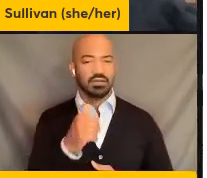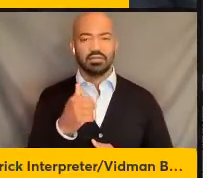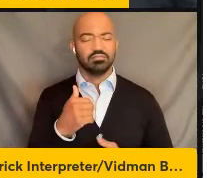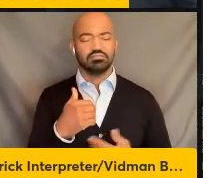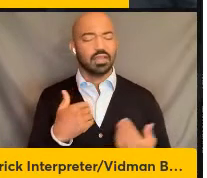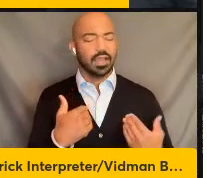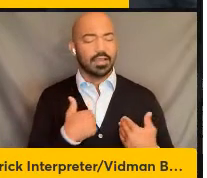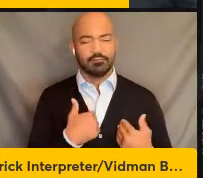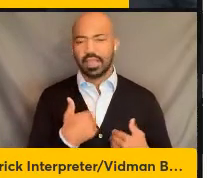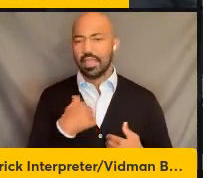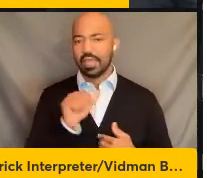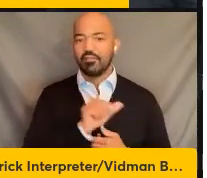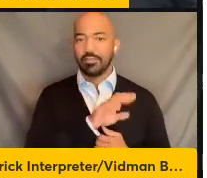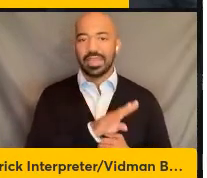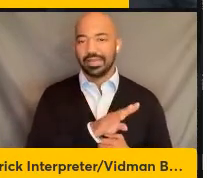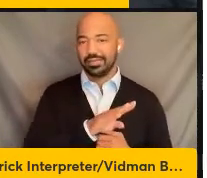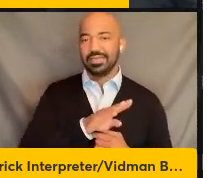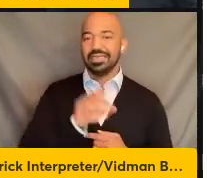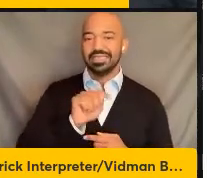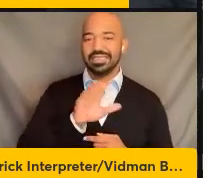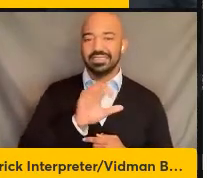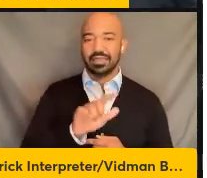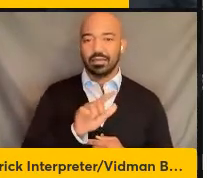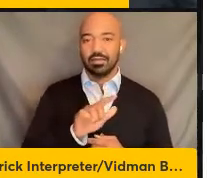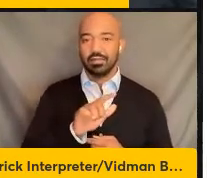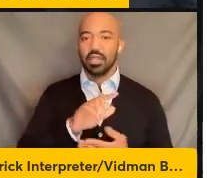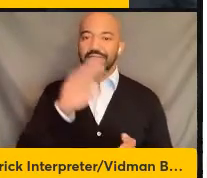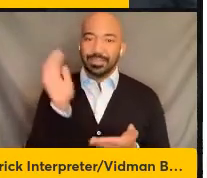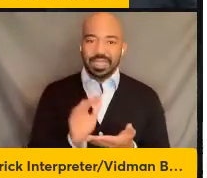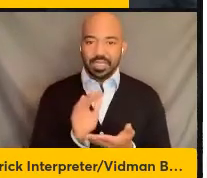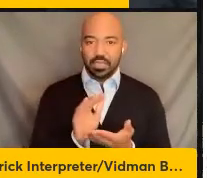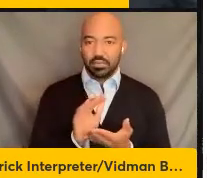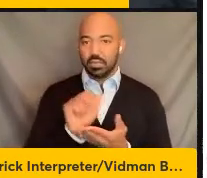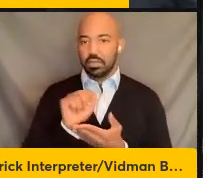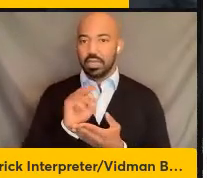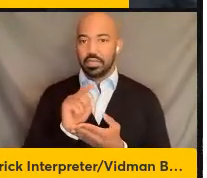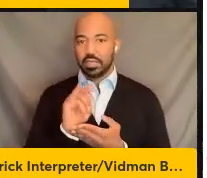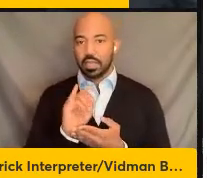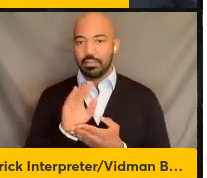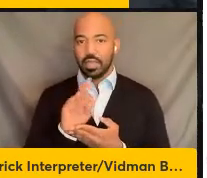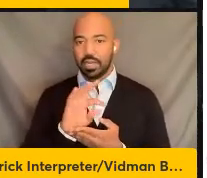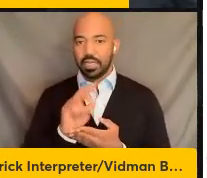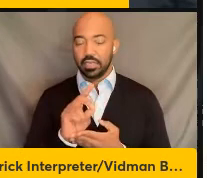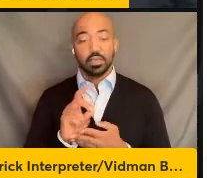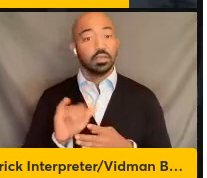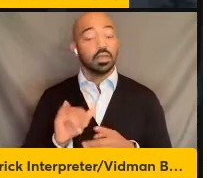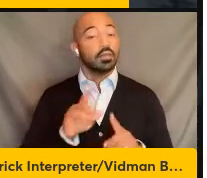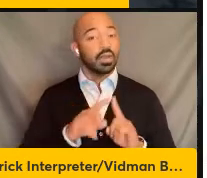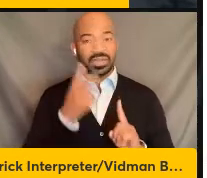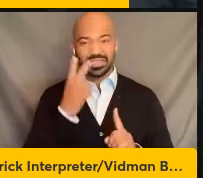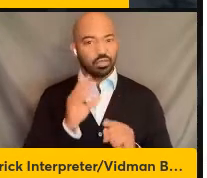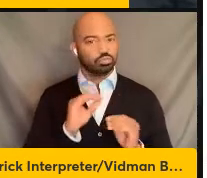alpha beta T cell depleting antibody. And we saw no difference in the expression of this program indicating that alpha beta T